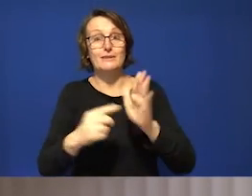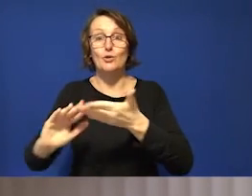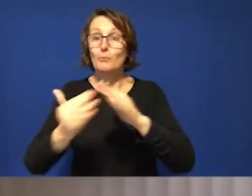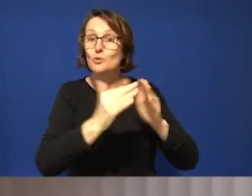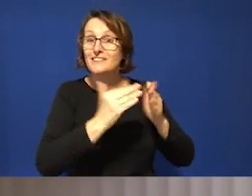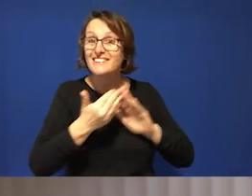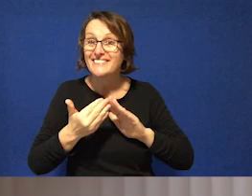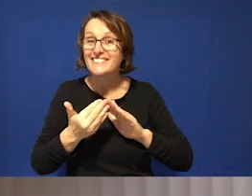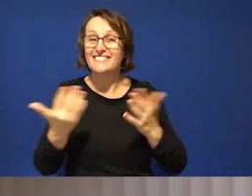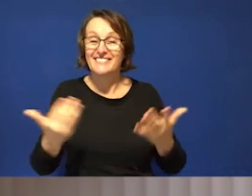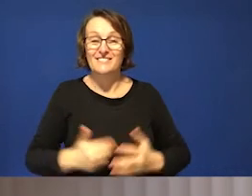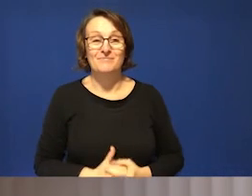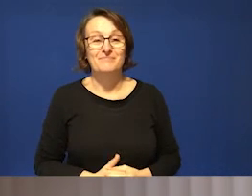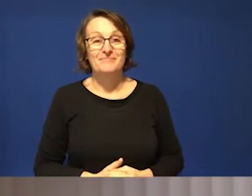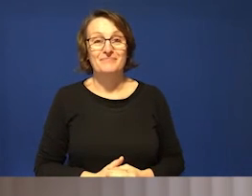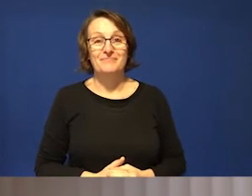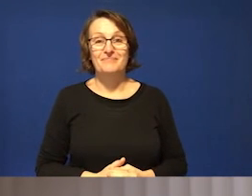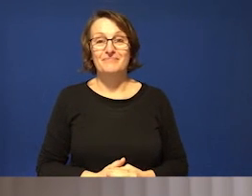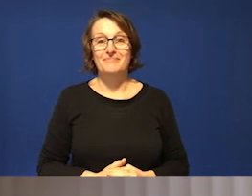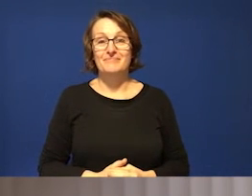in that expression of democracy.